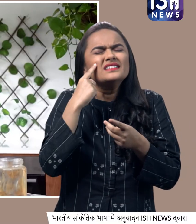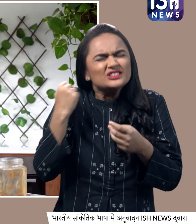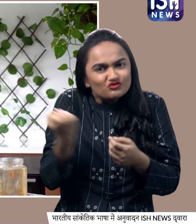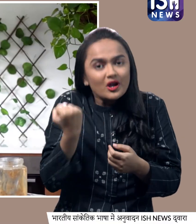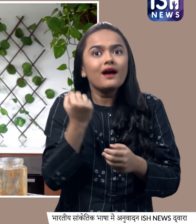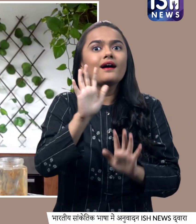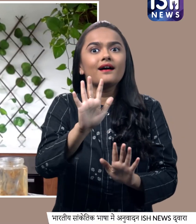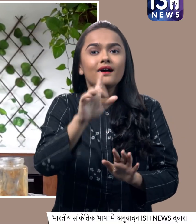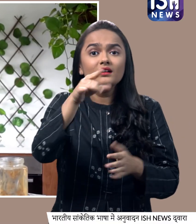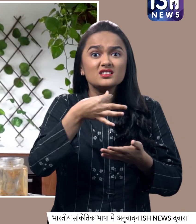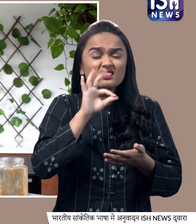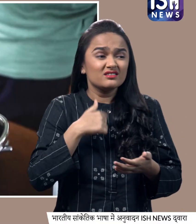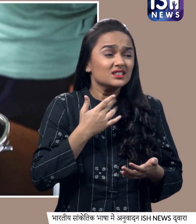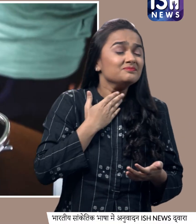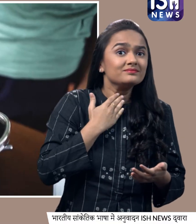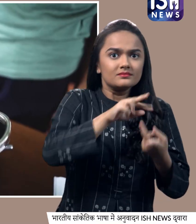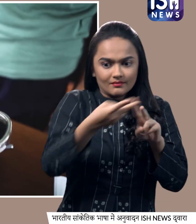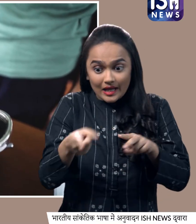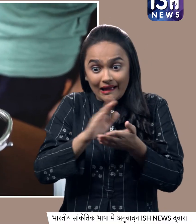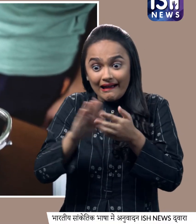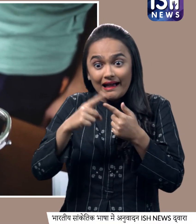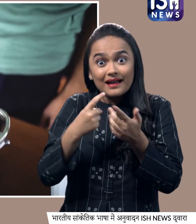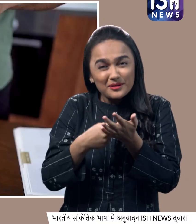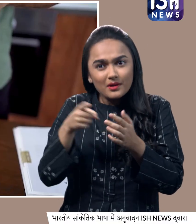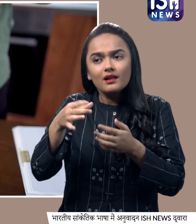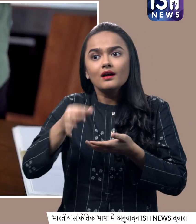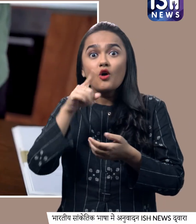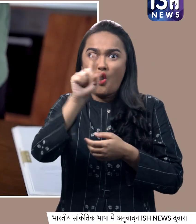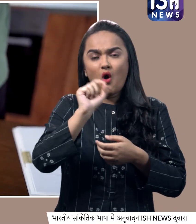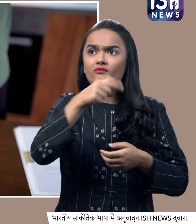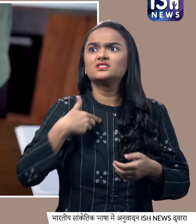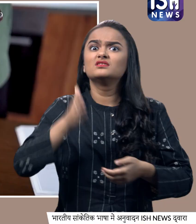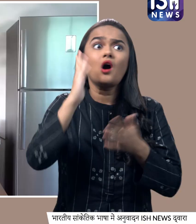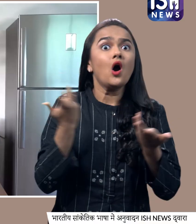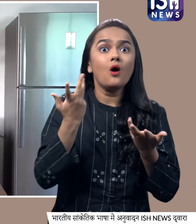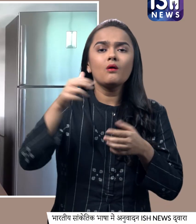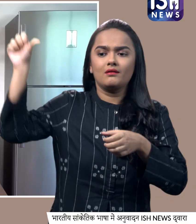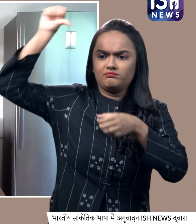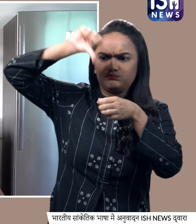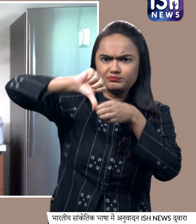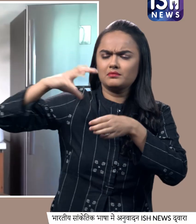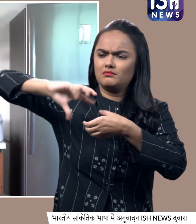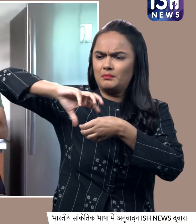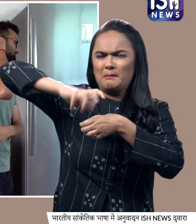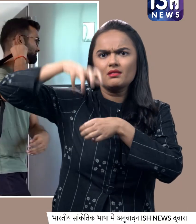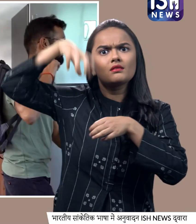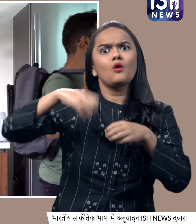Whenever you get a tea craving, prepare this herbal tea When you go to office, pack it in a thermos